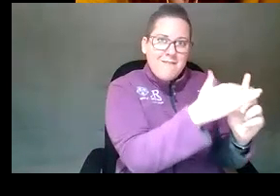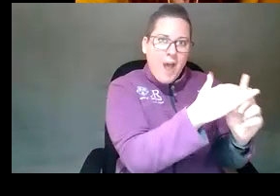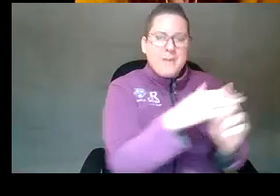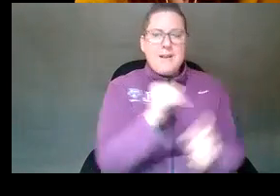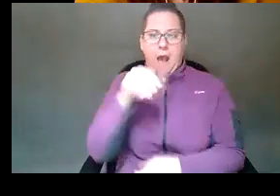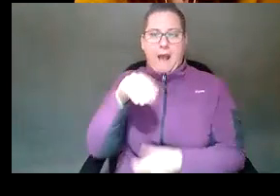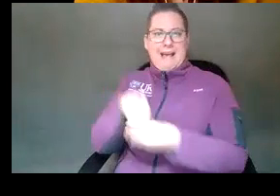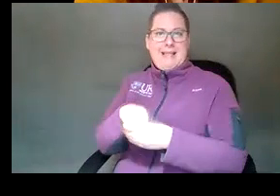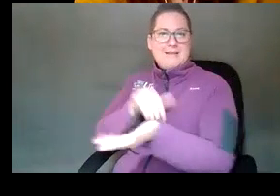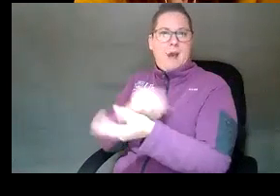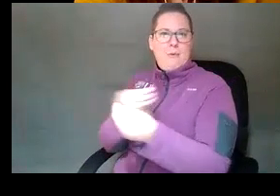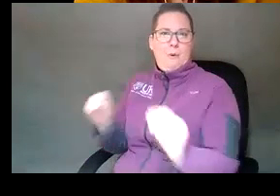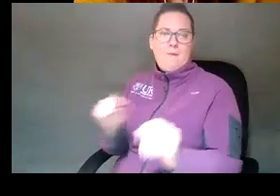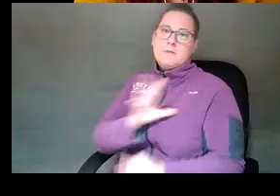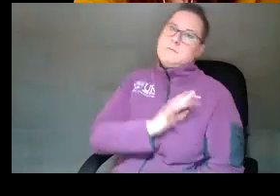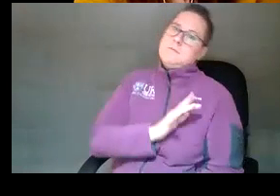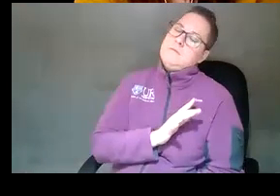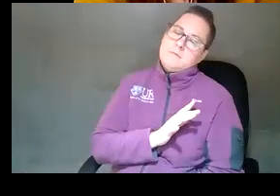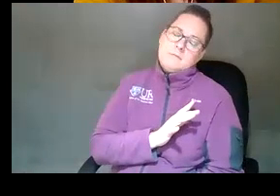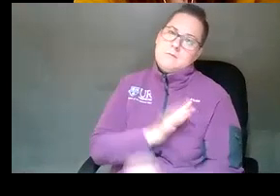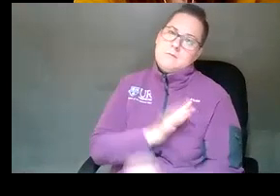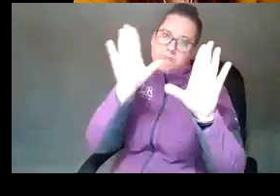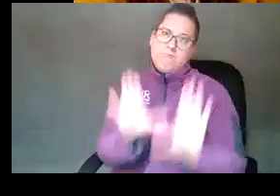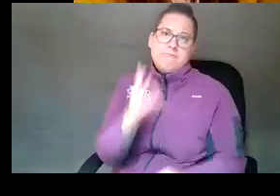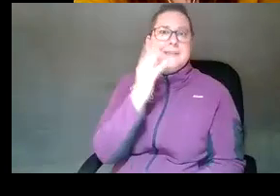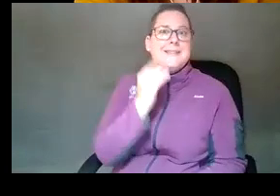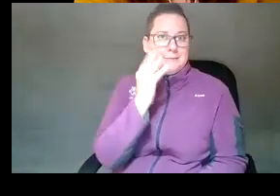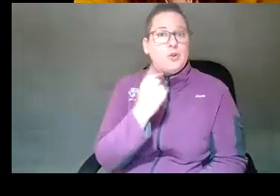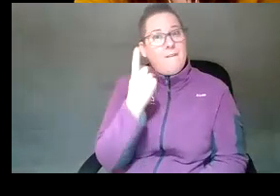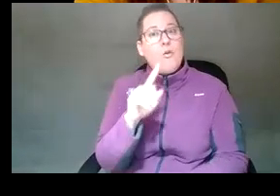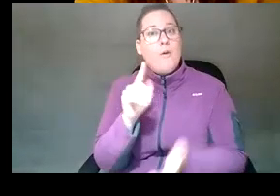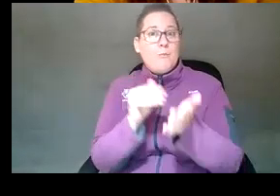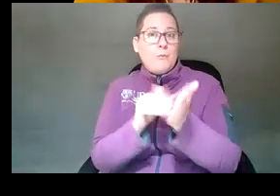and this has been really a positive experience for providers and hopefully families as well